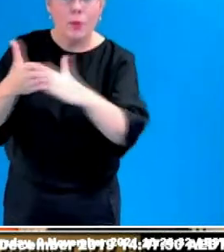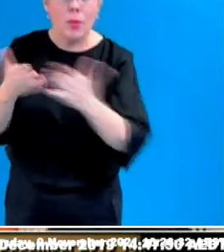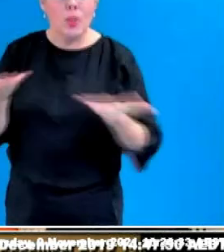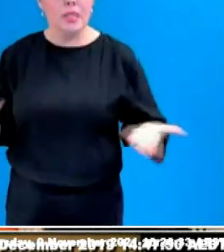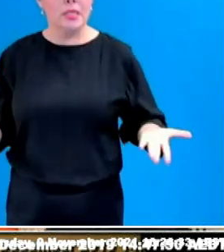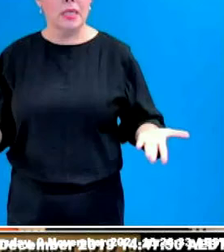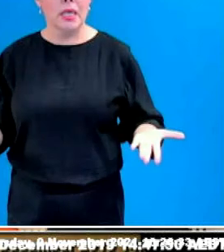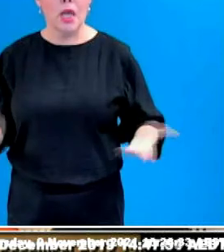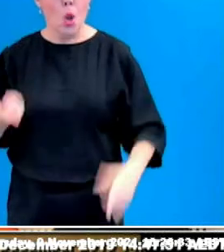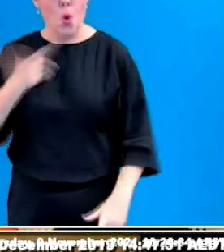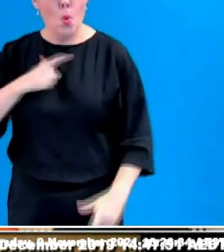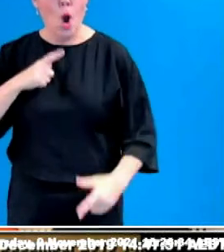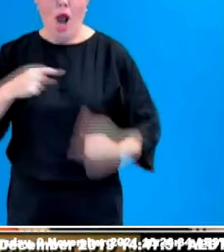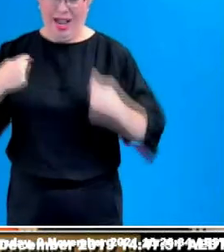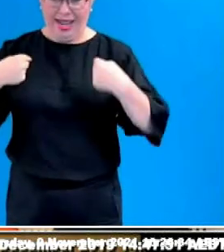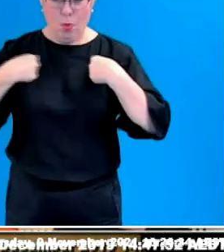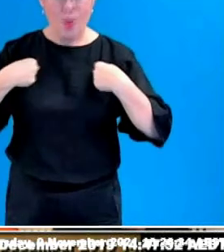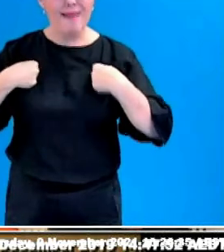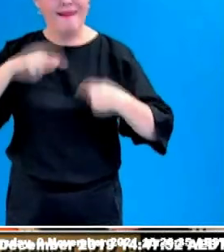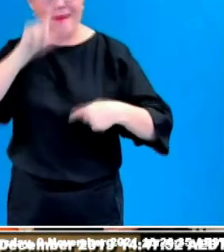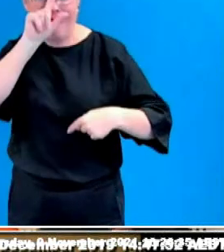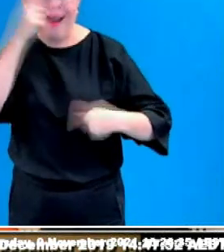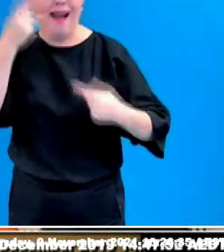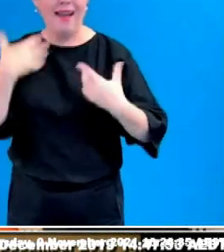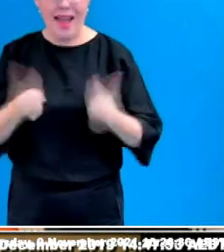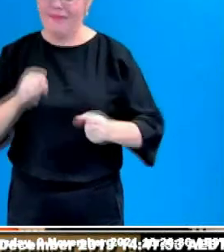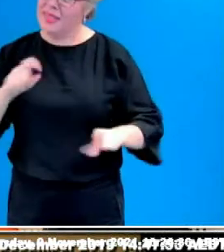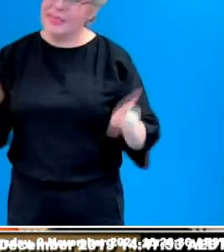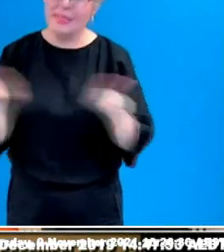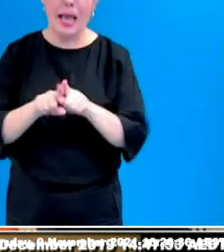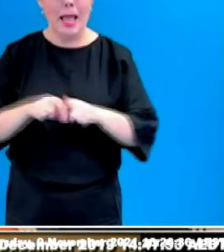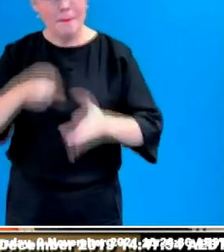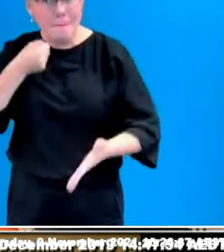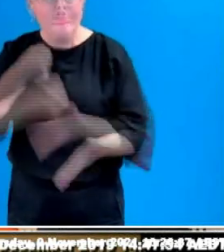Why is it that we can't have the same basic things?